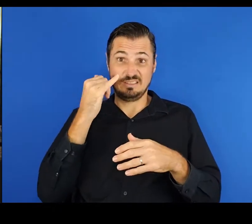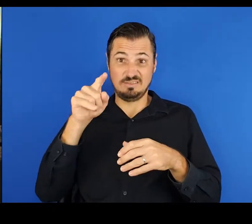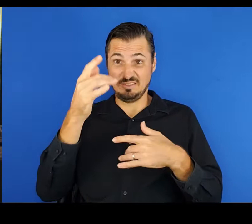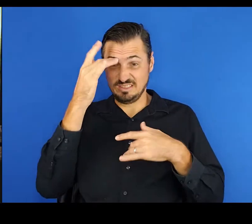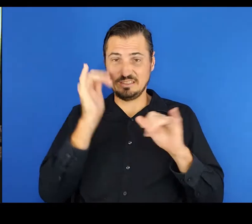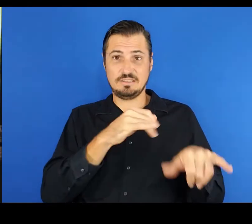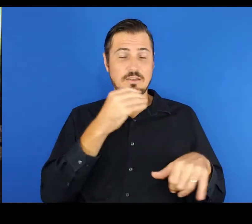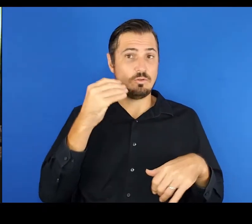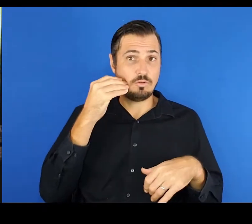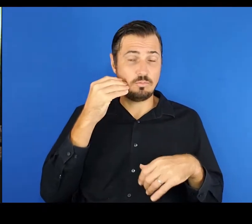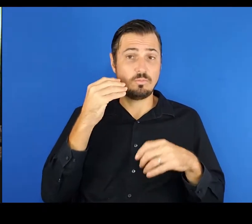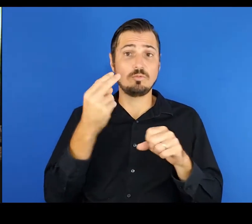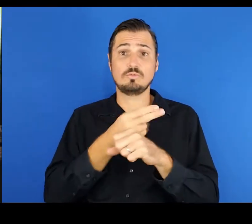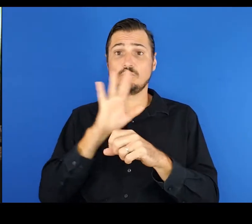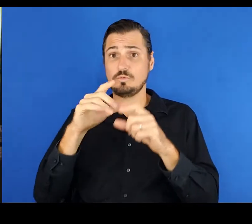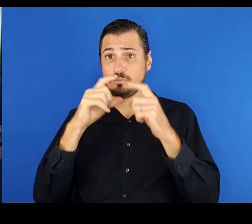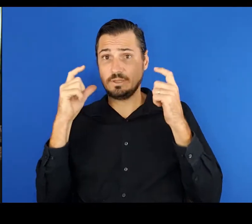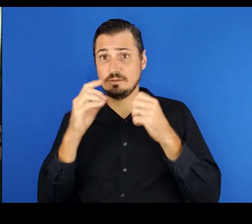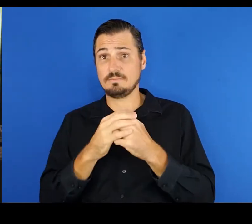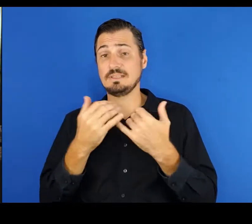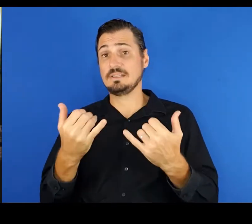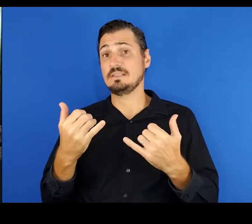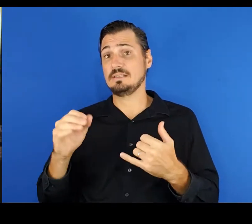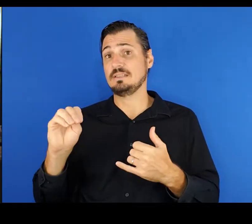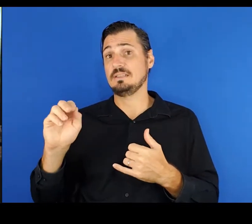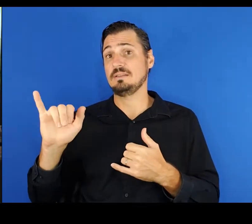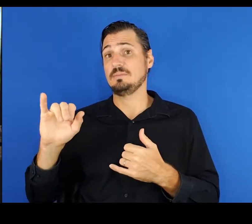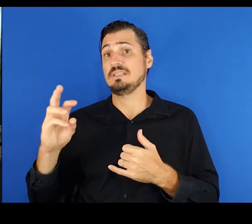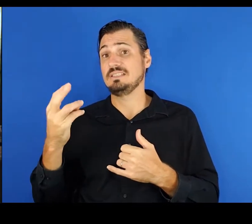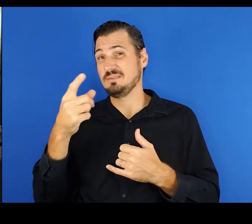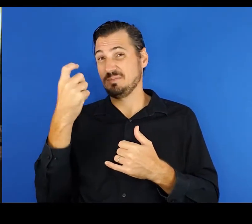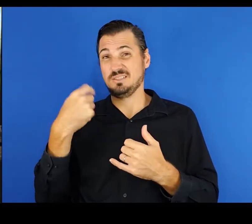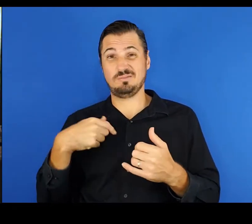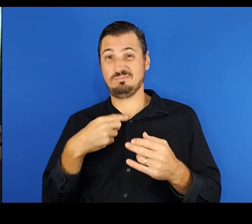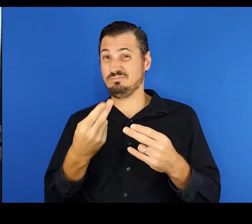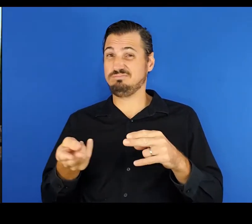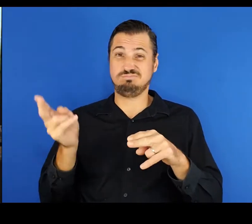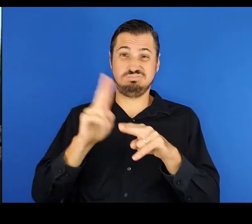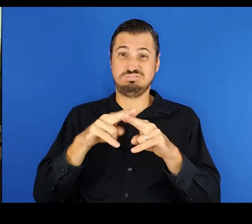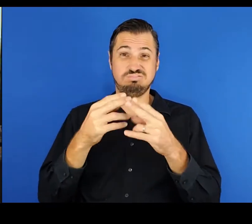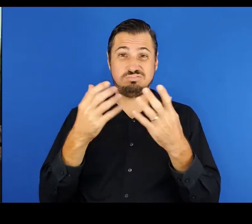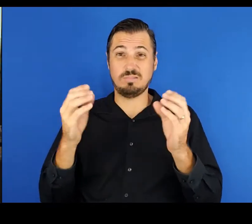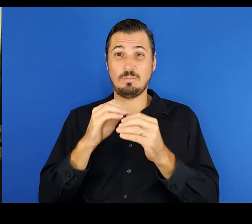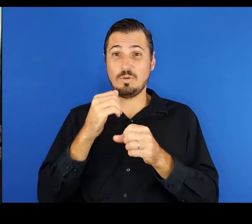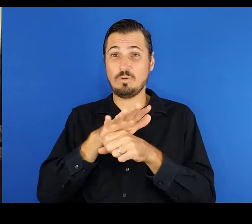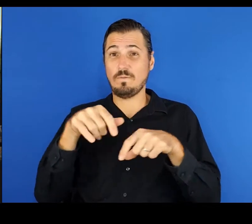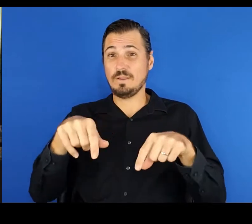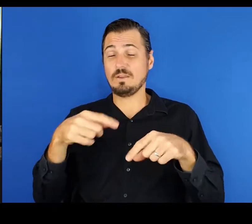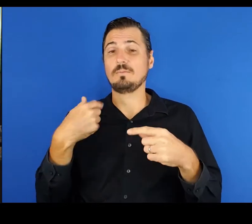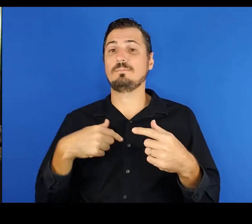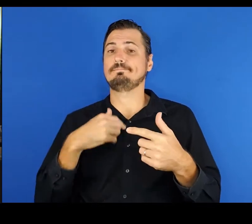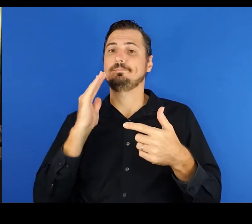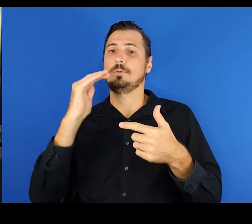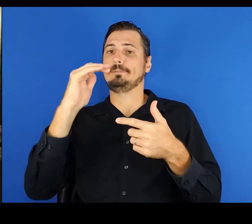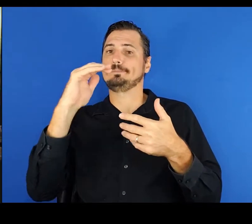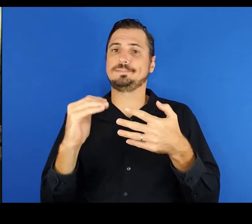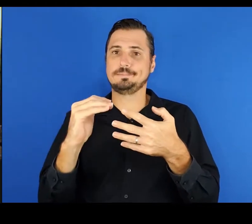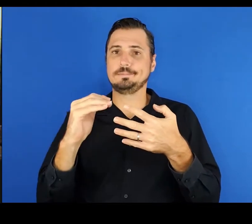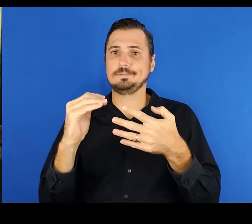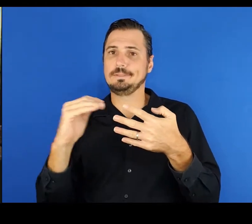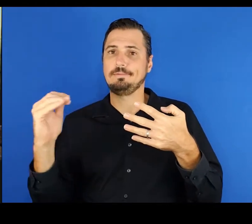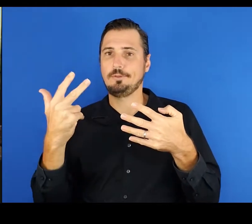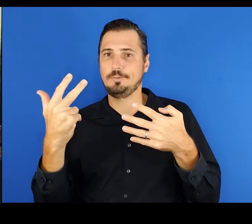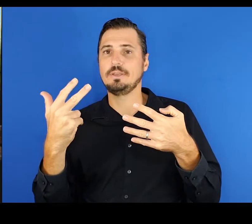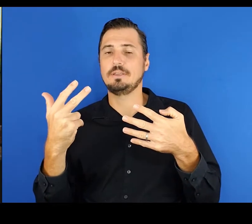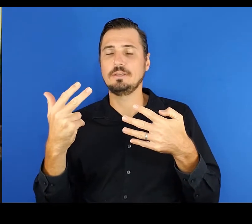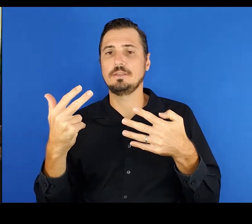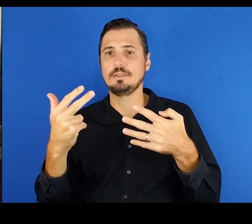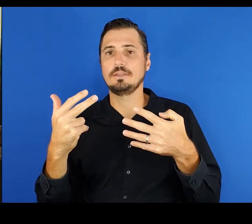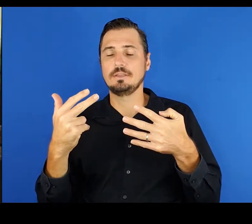Today, May 6, because of a significant increase in our case counts, Kaua‘i moves into Tier 3 of our Kaua‘i Business & Recreation Guidelines